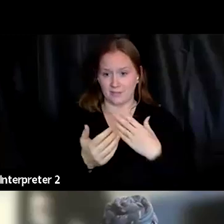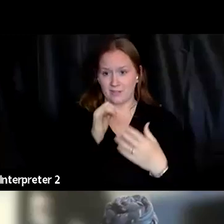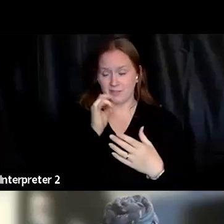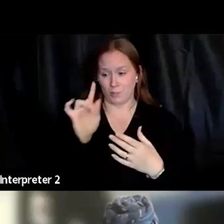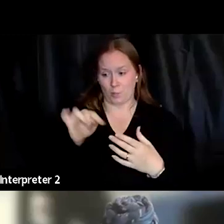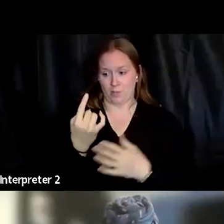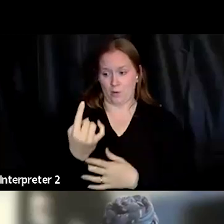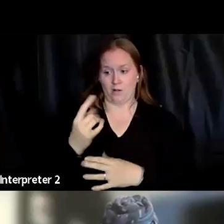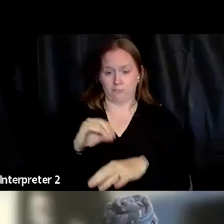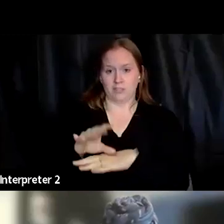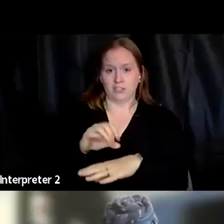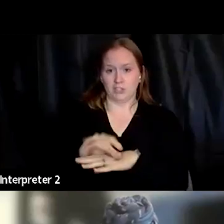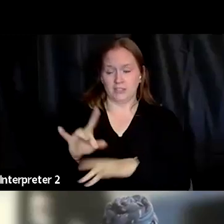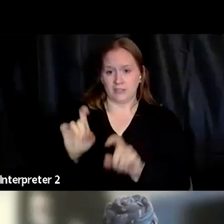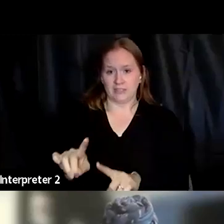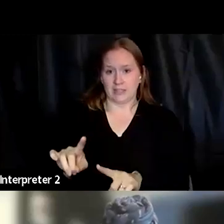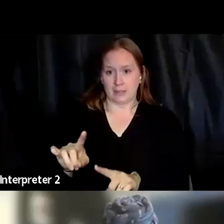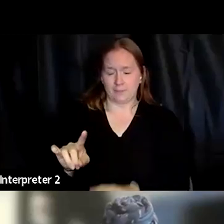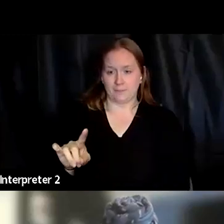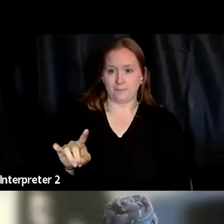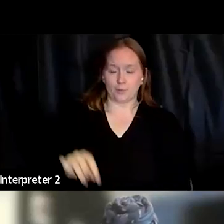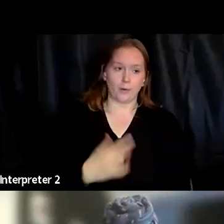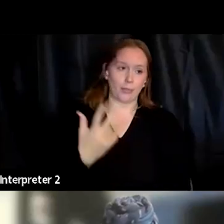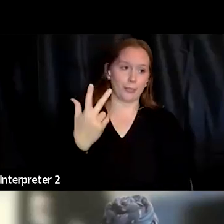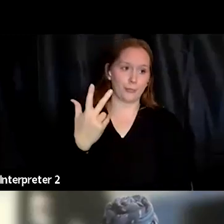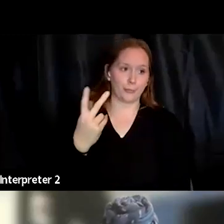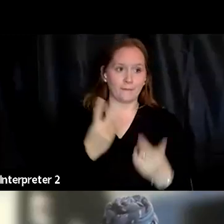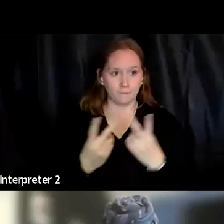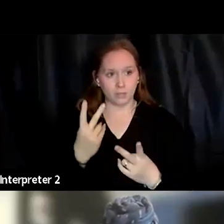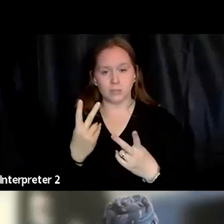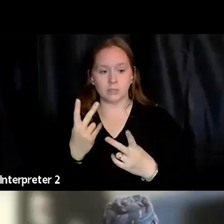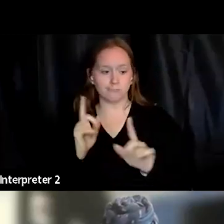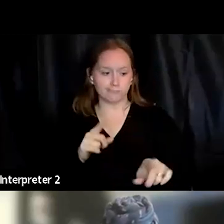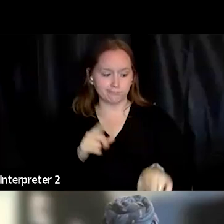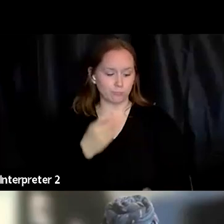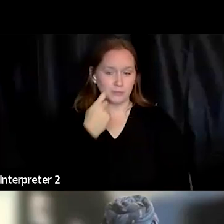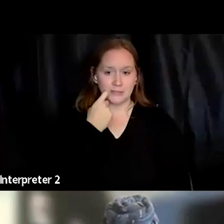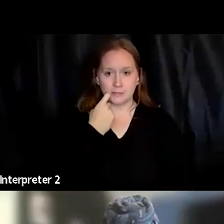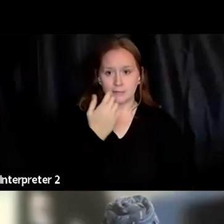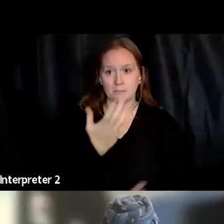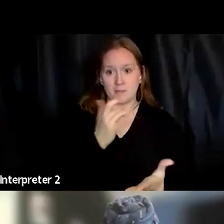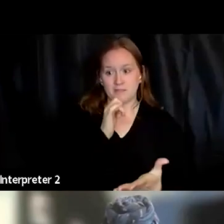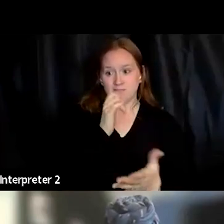or three visits the person had recently, right? You might not have the two years of records.